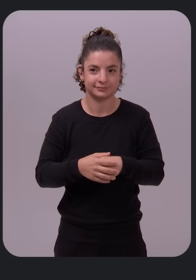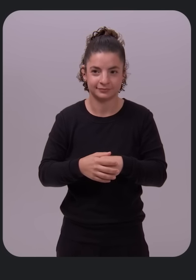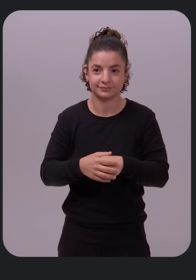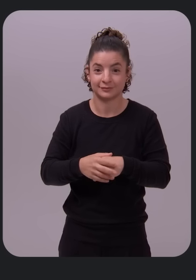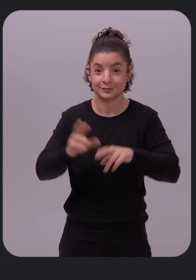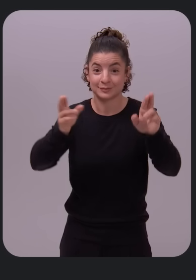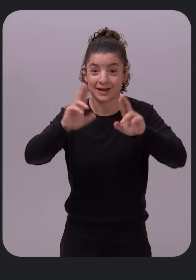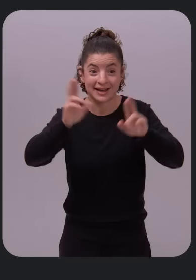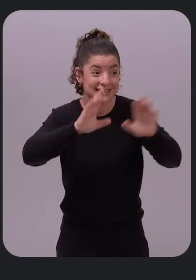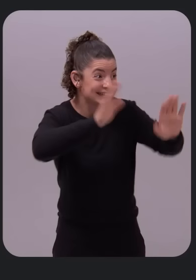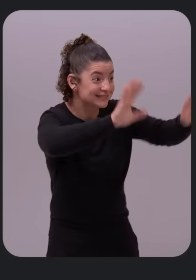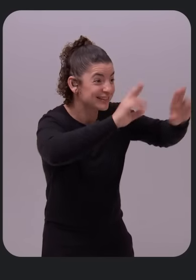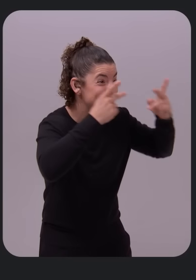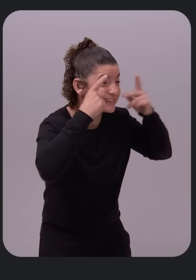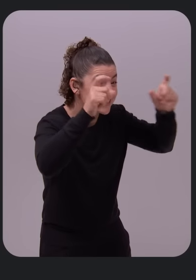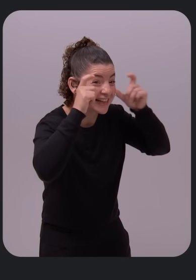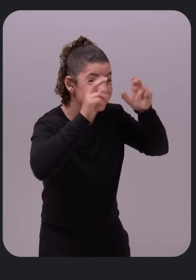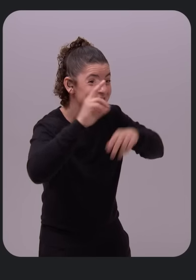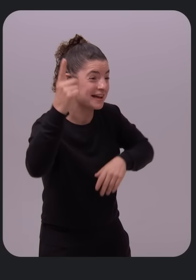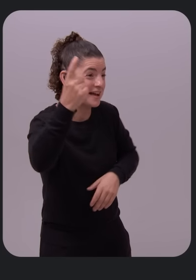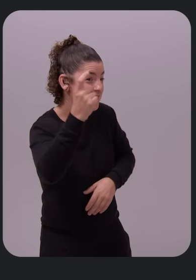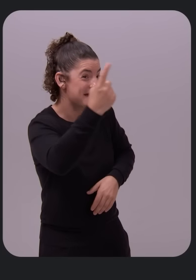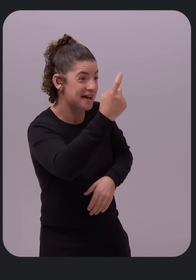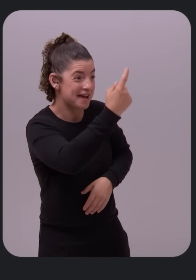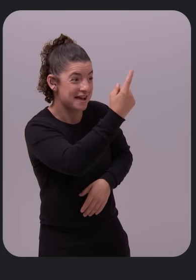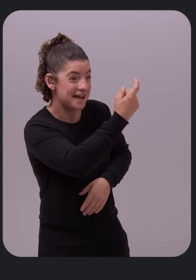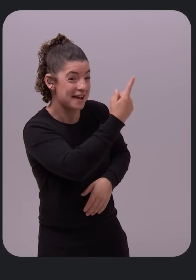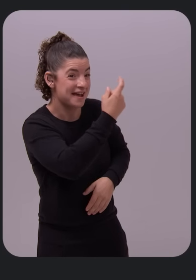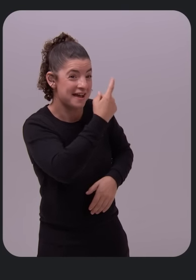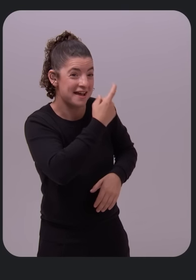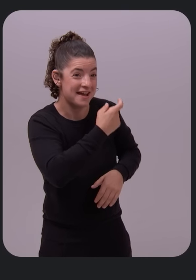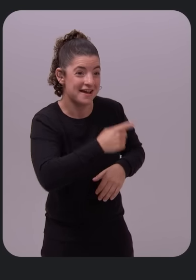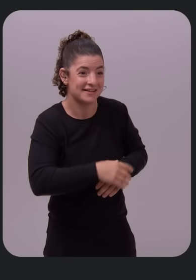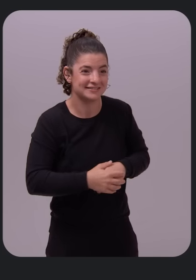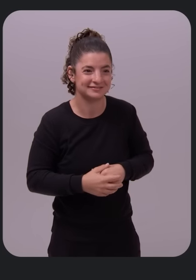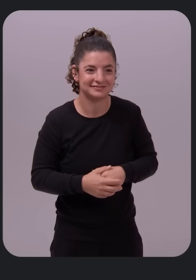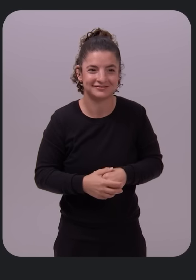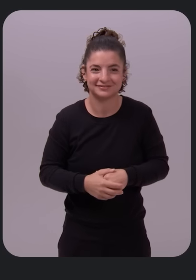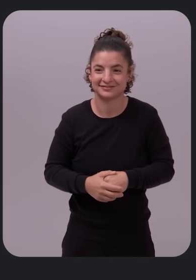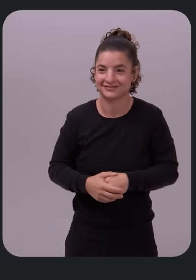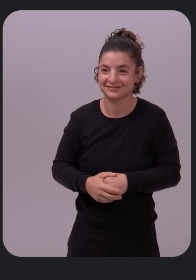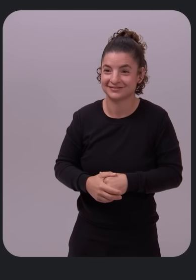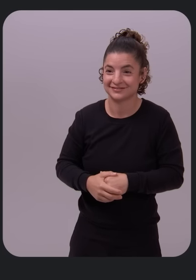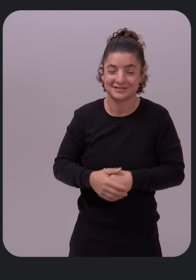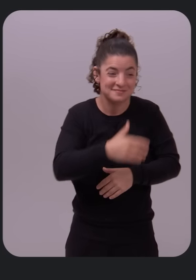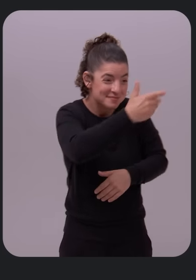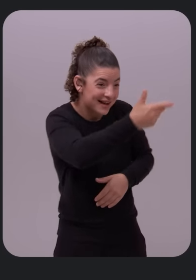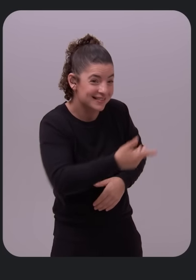Here comes Nishtha. Welcome, Nishtha. Hey, everyone.